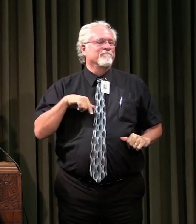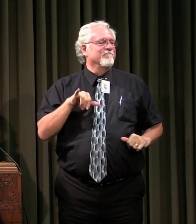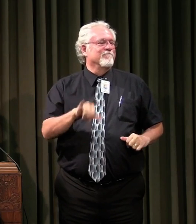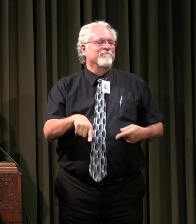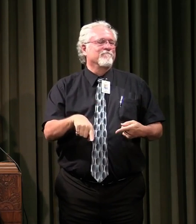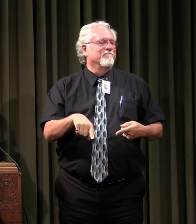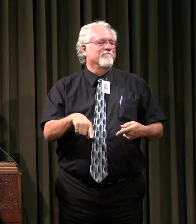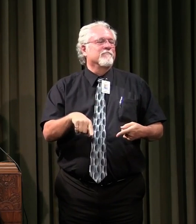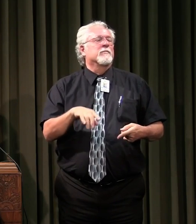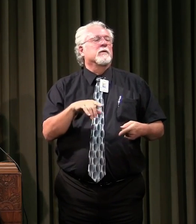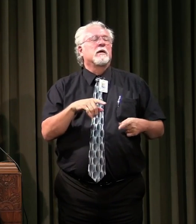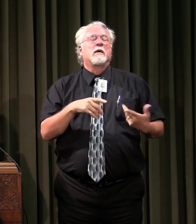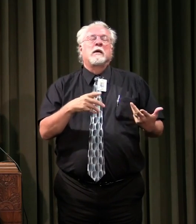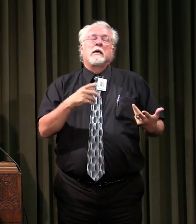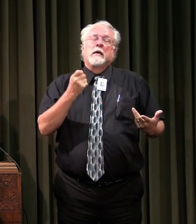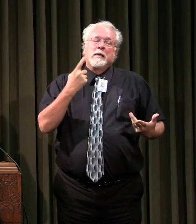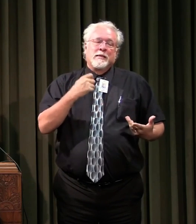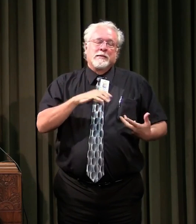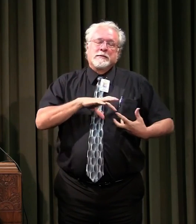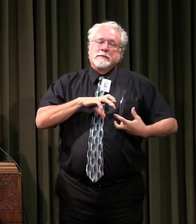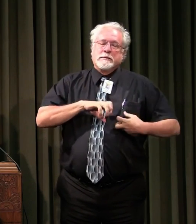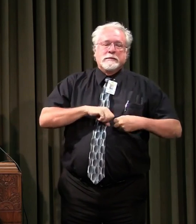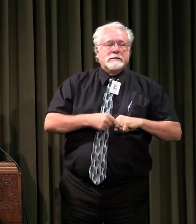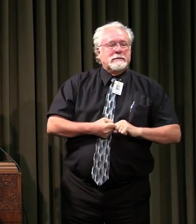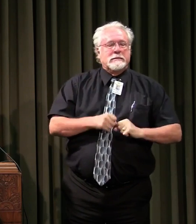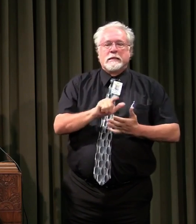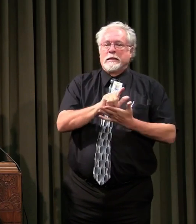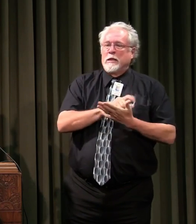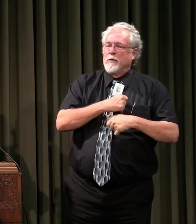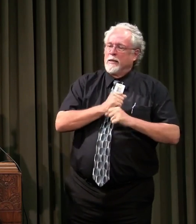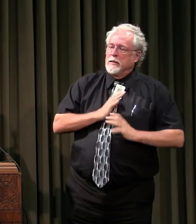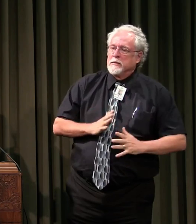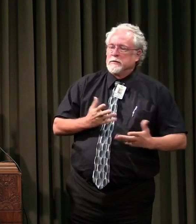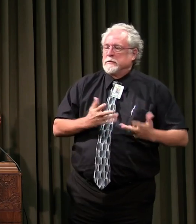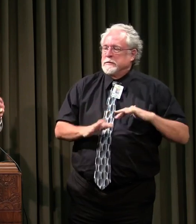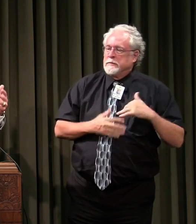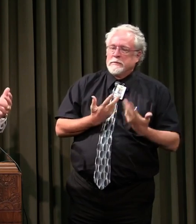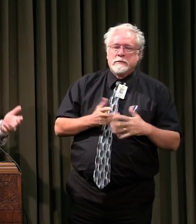understand the angst of lawmakers who are concerned about voting for a budget